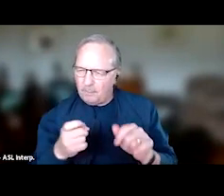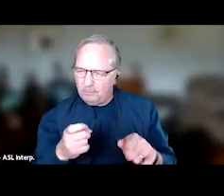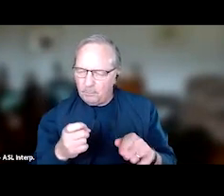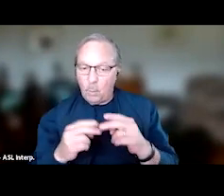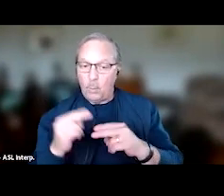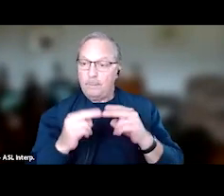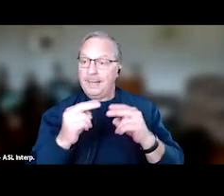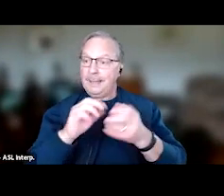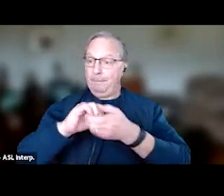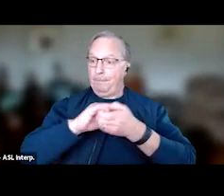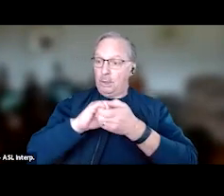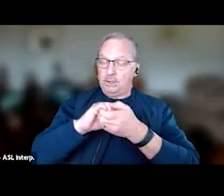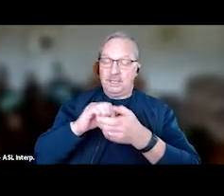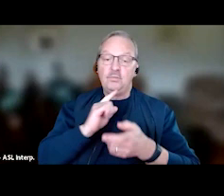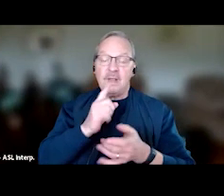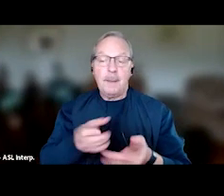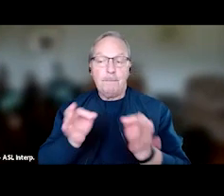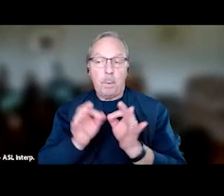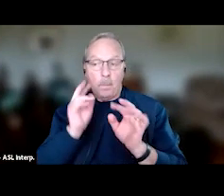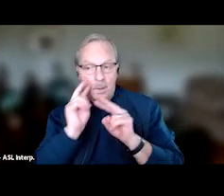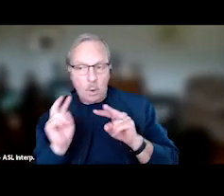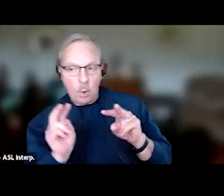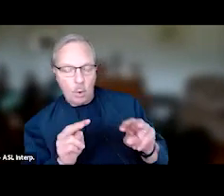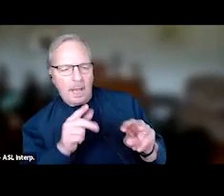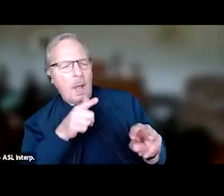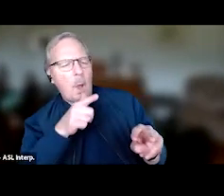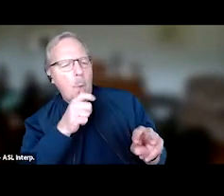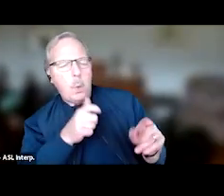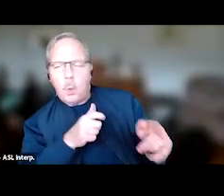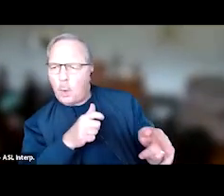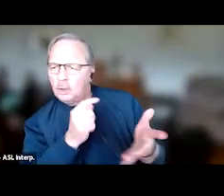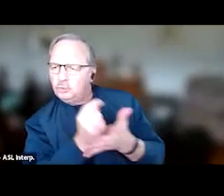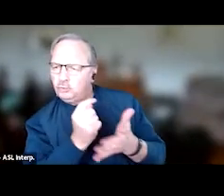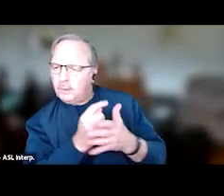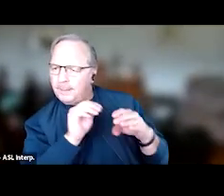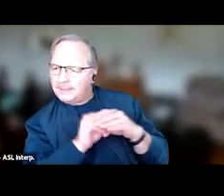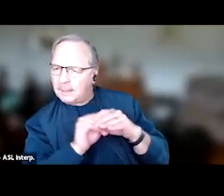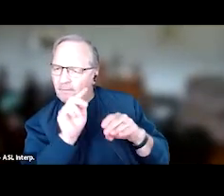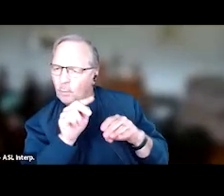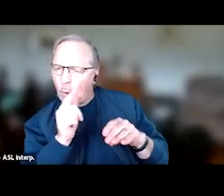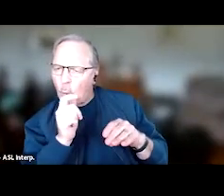I think it's really important to look at: Who is treatment accessible for that you're serving,